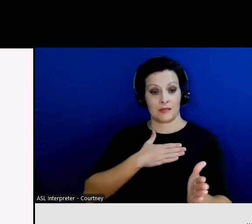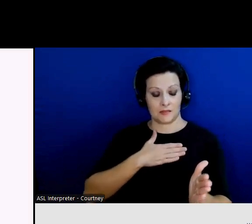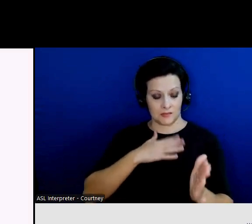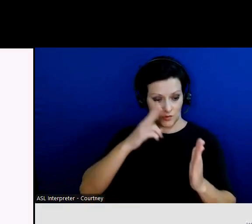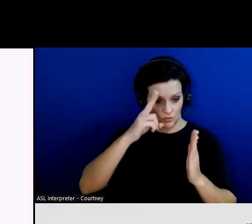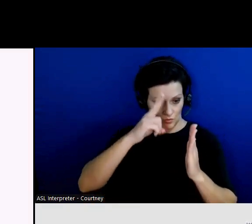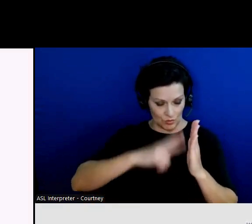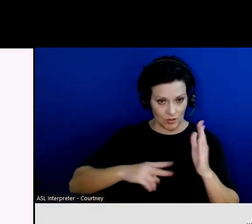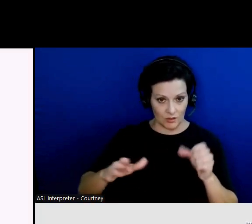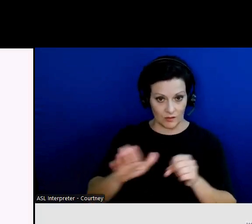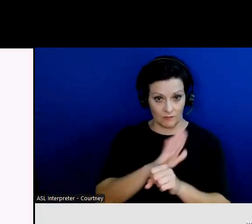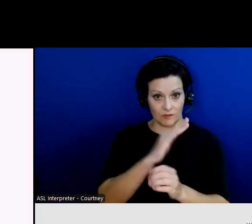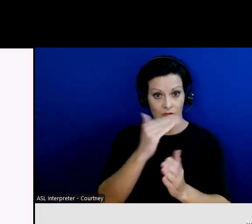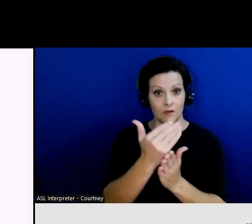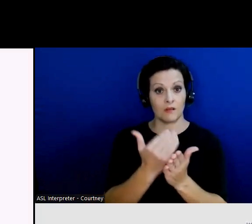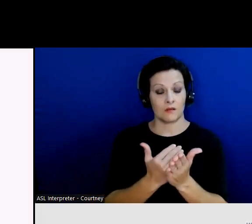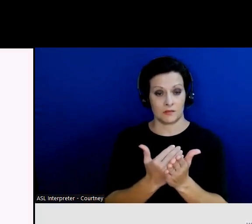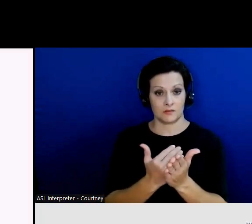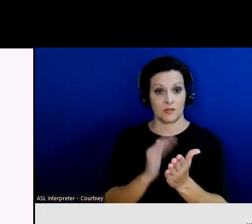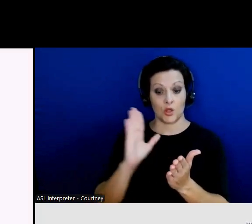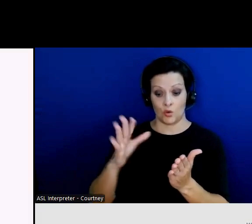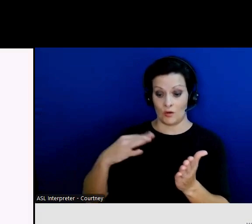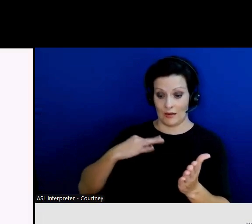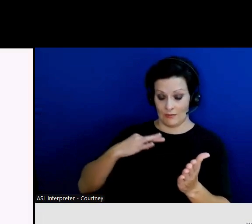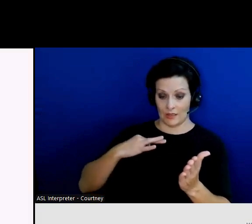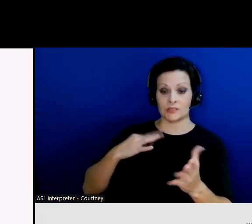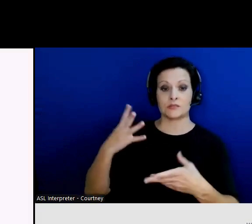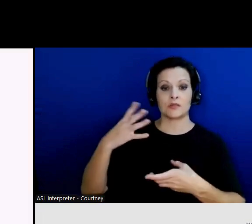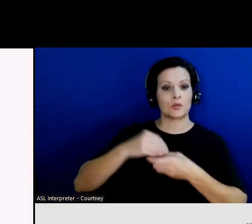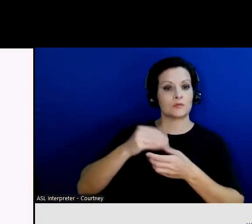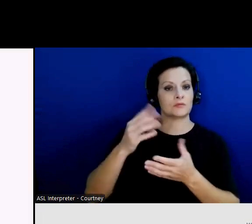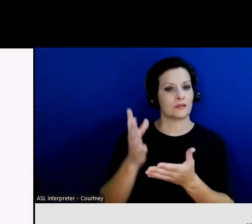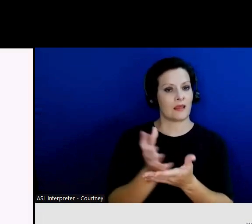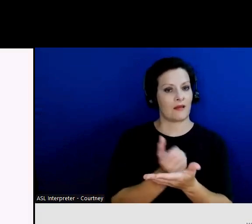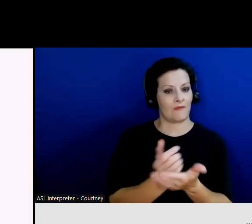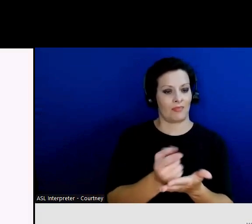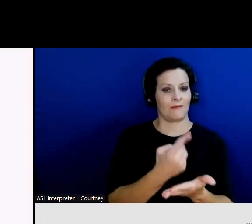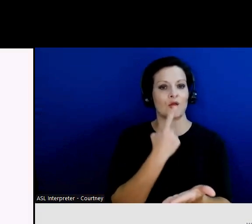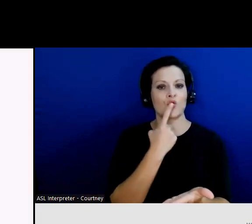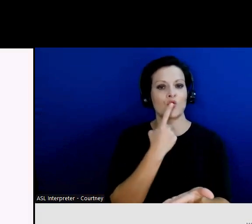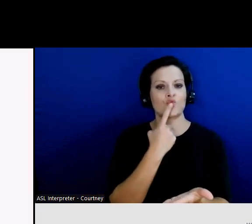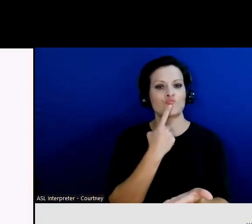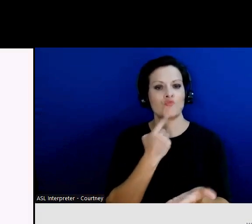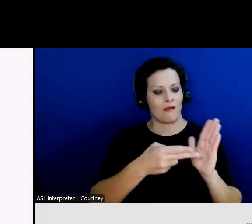and make sure your application includes all items marked in red, as “required.”